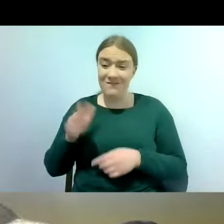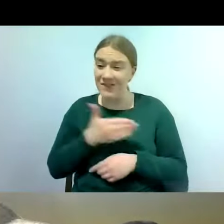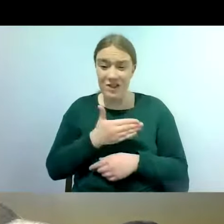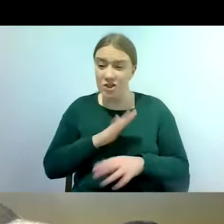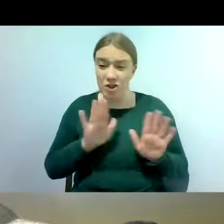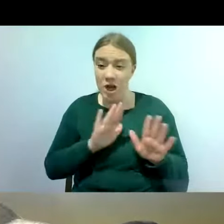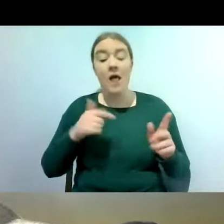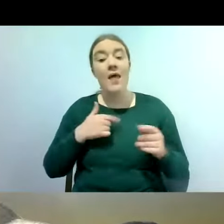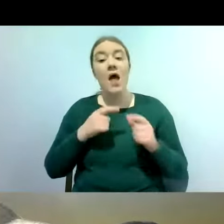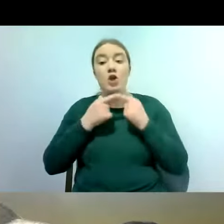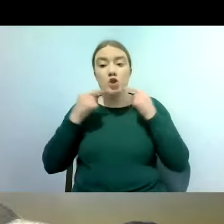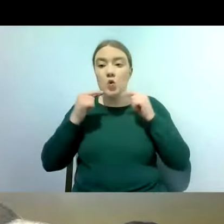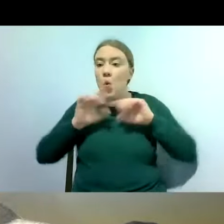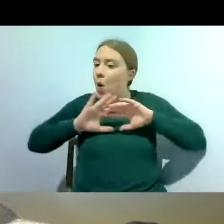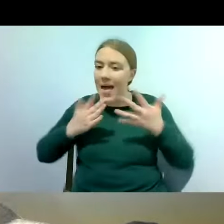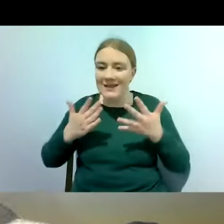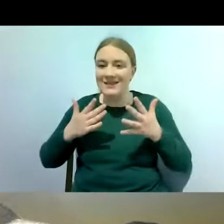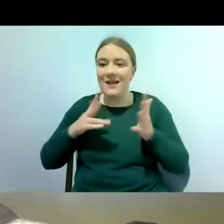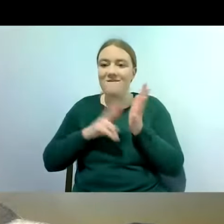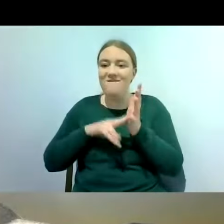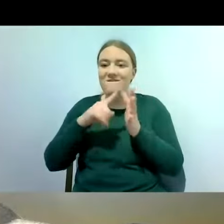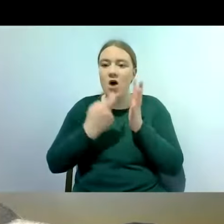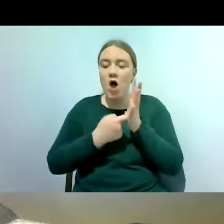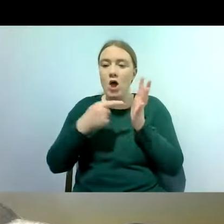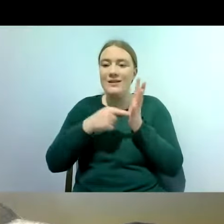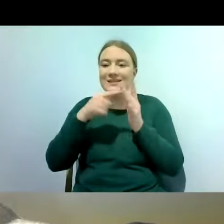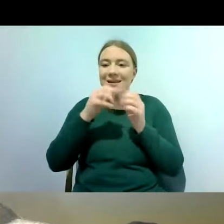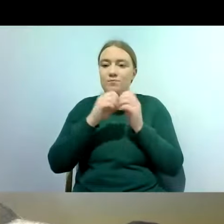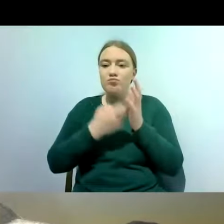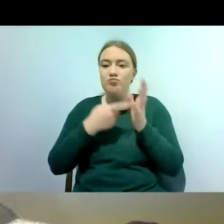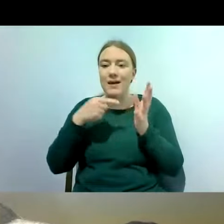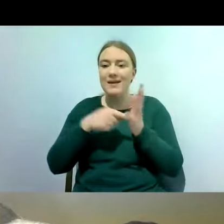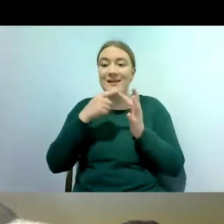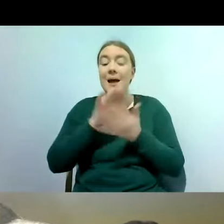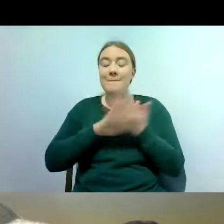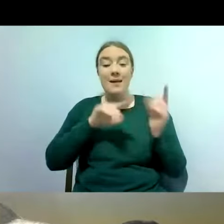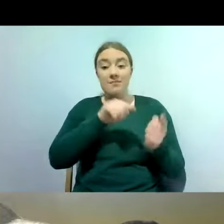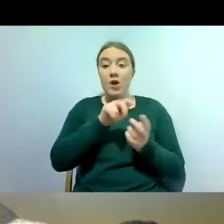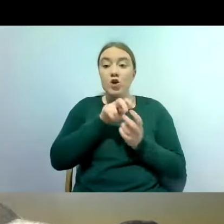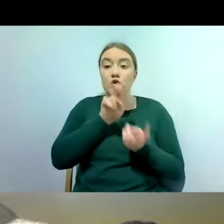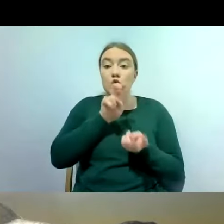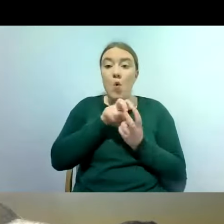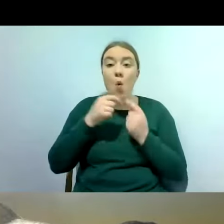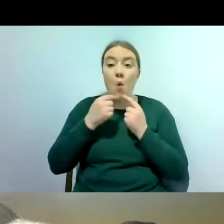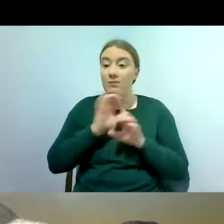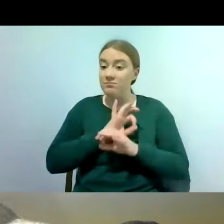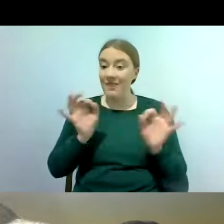um jawless in that they do not have a hinged jaw like most vertebrates they cannot bite